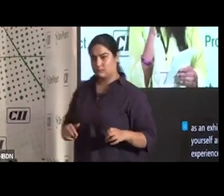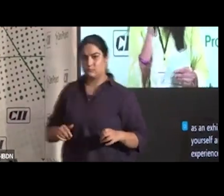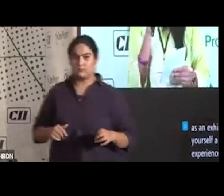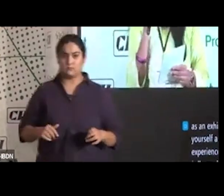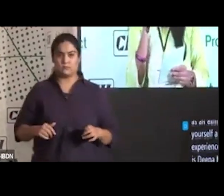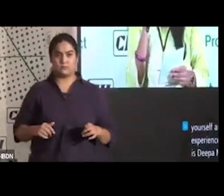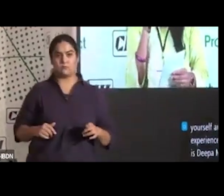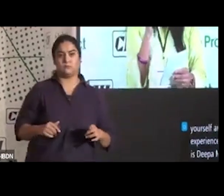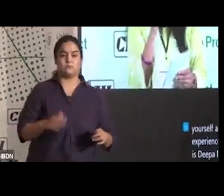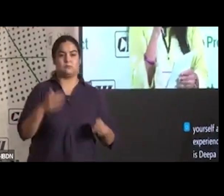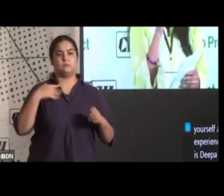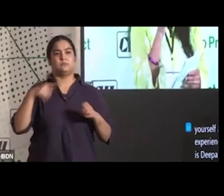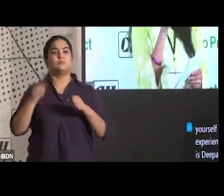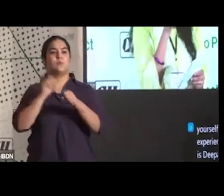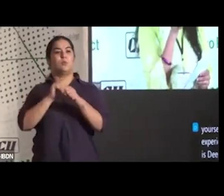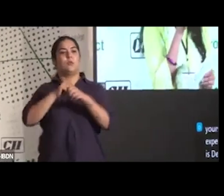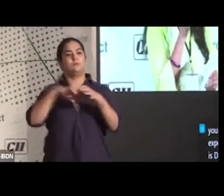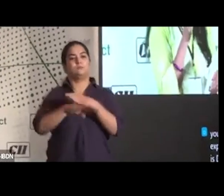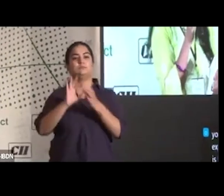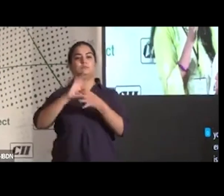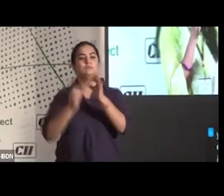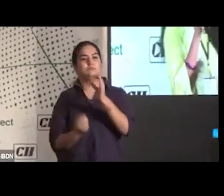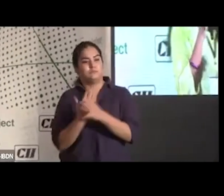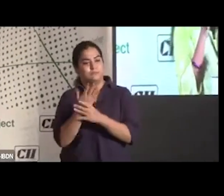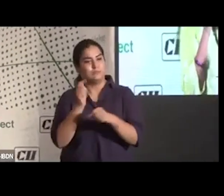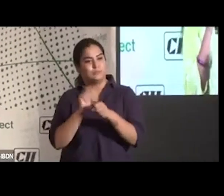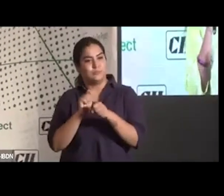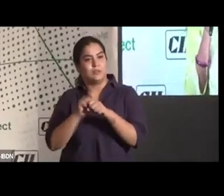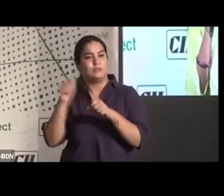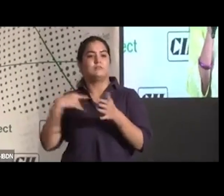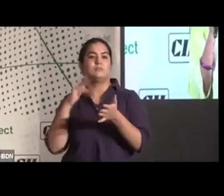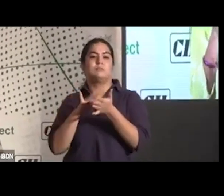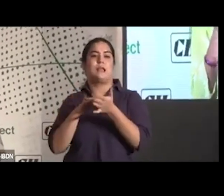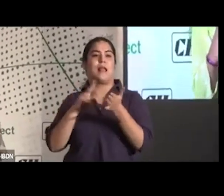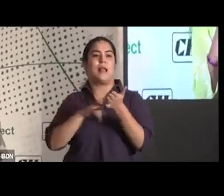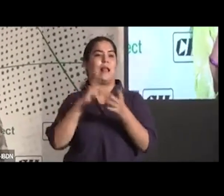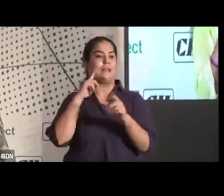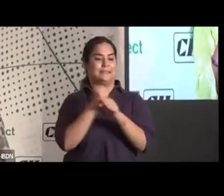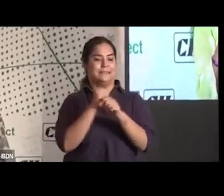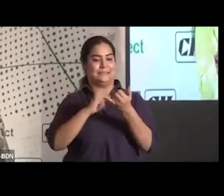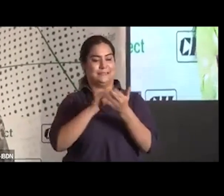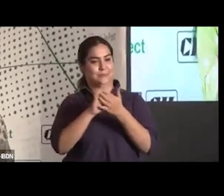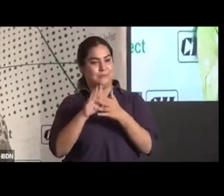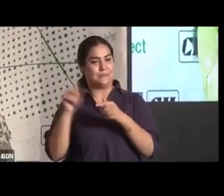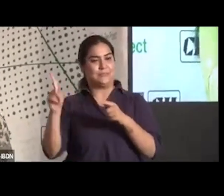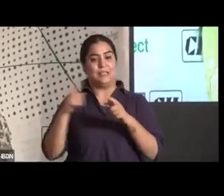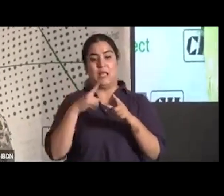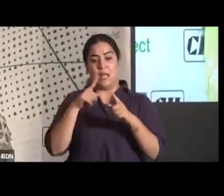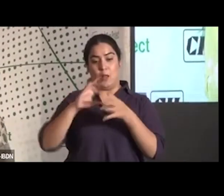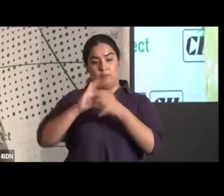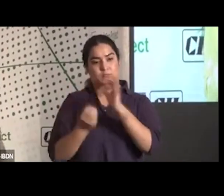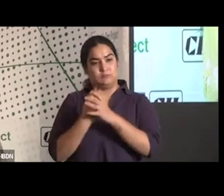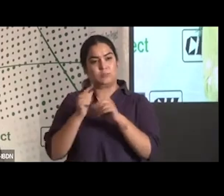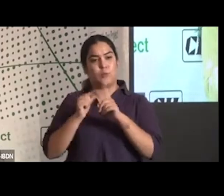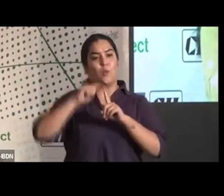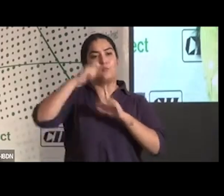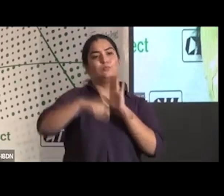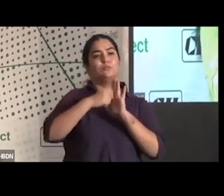I work for organization called Virginia Land Trust. I had a project called Project With.